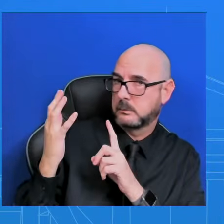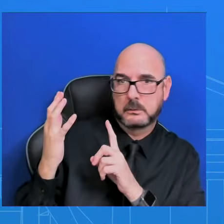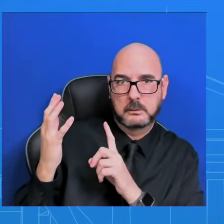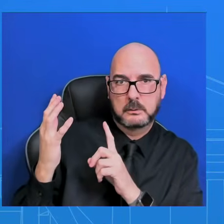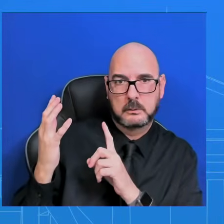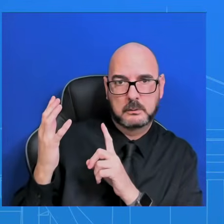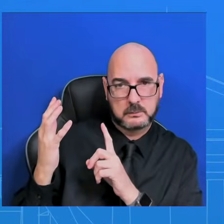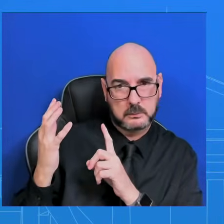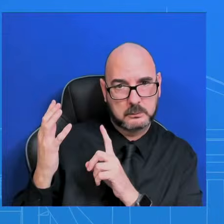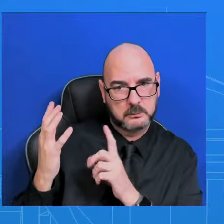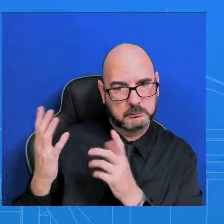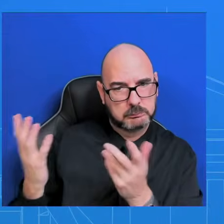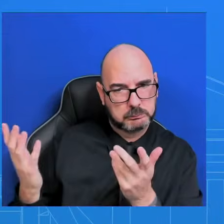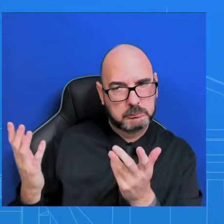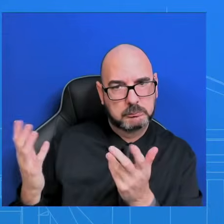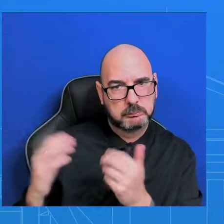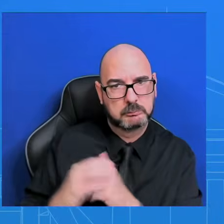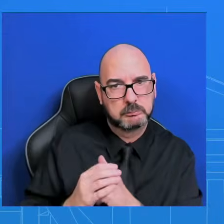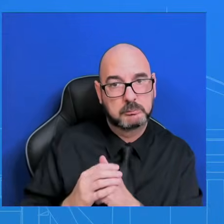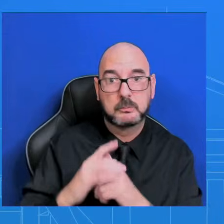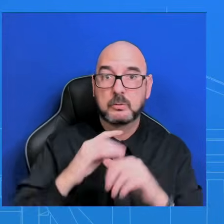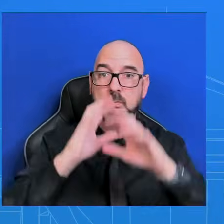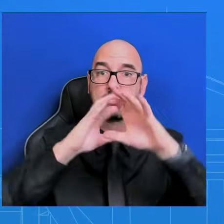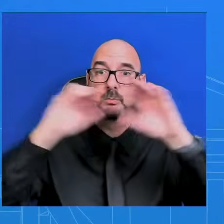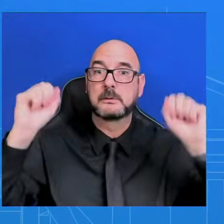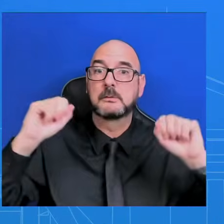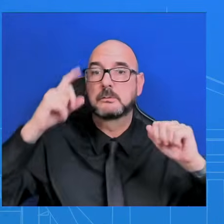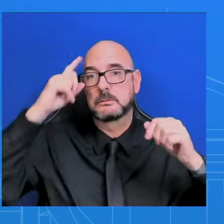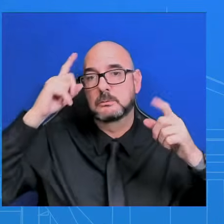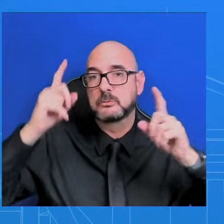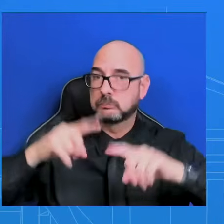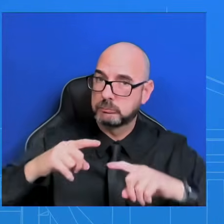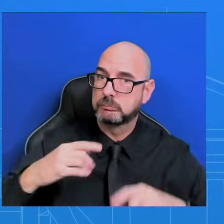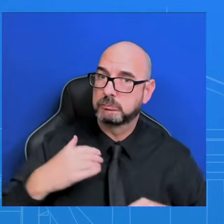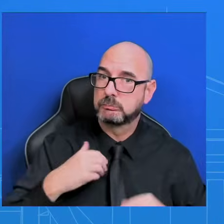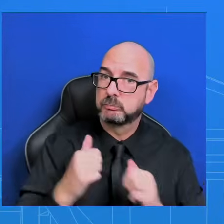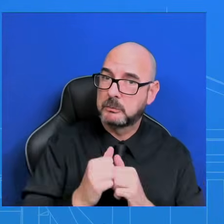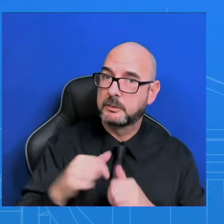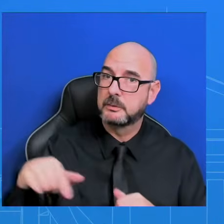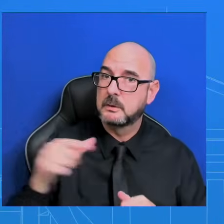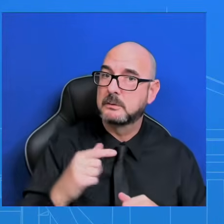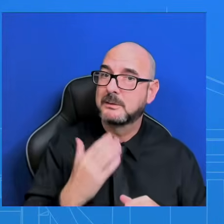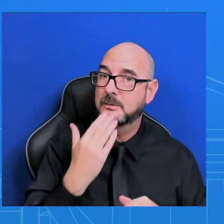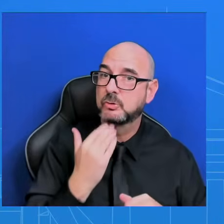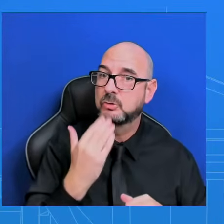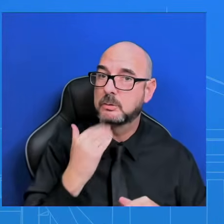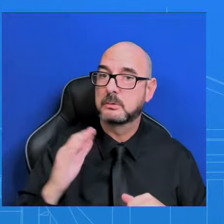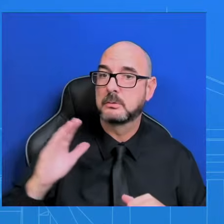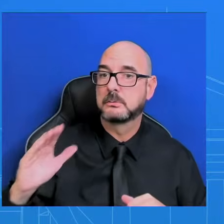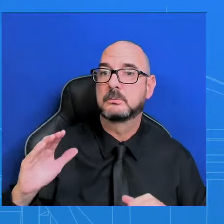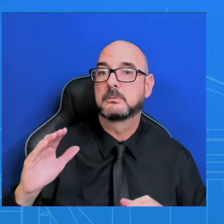from the government of Israel to permit the shipment of flour for the Palestinian people directly through Ashdod port